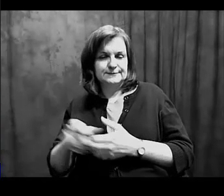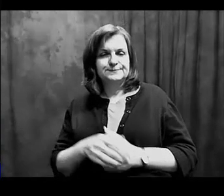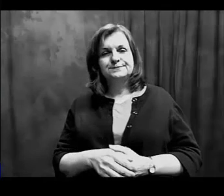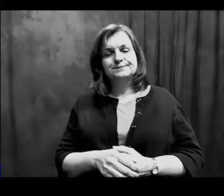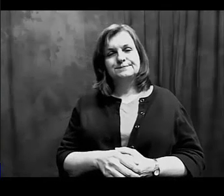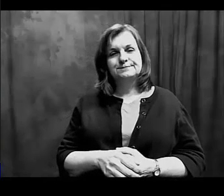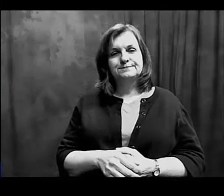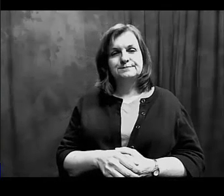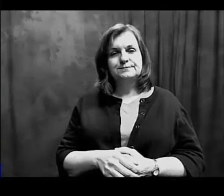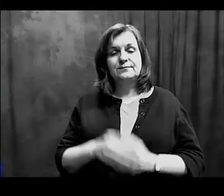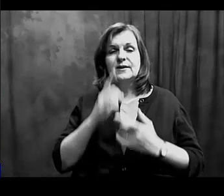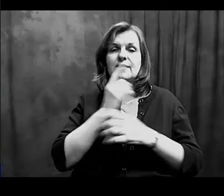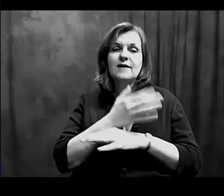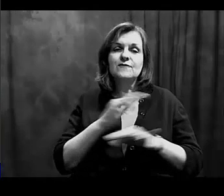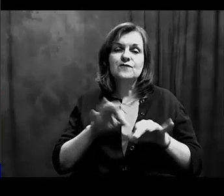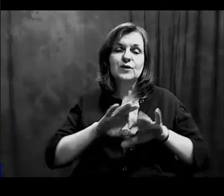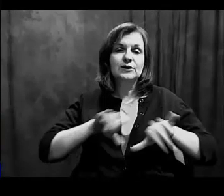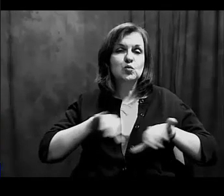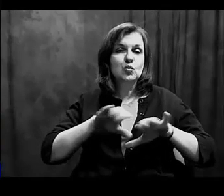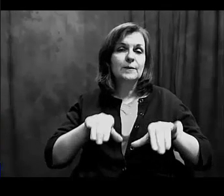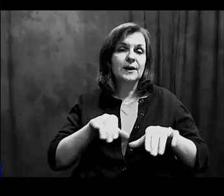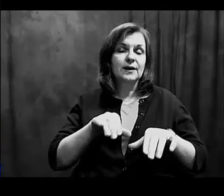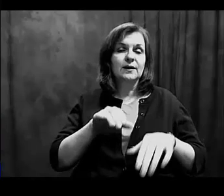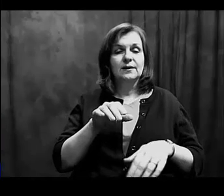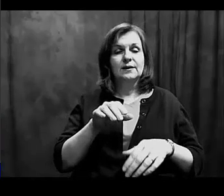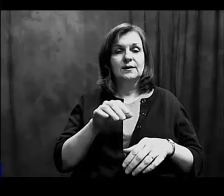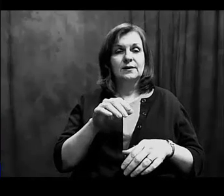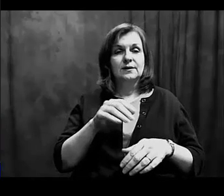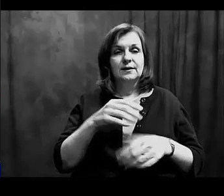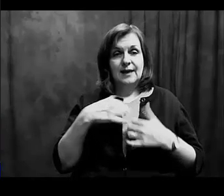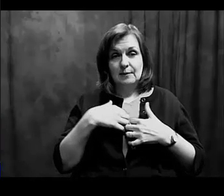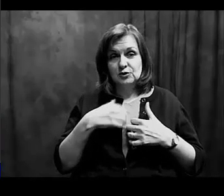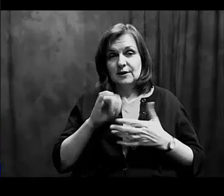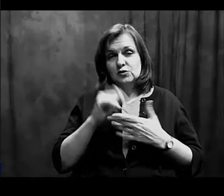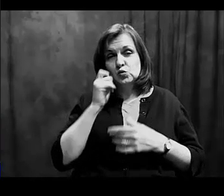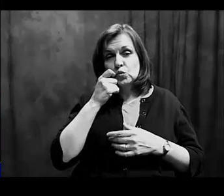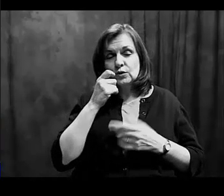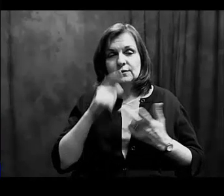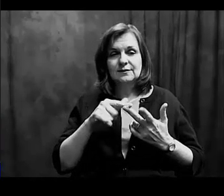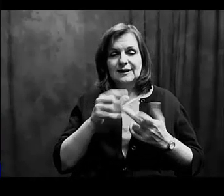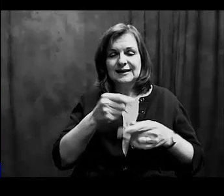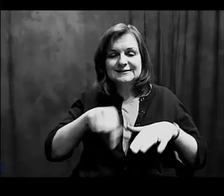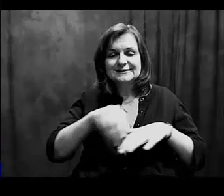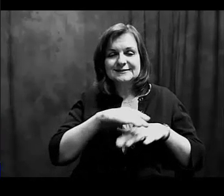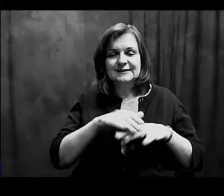There are others. There are some free swimming ones that are pretty awesome and a couple of sand worms and so on